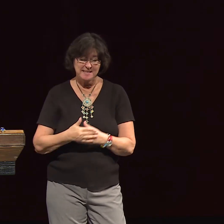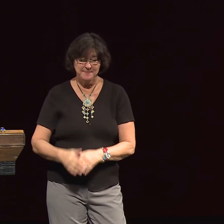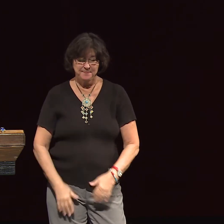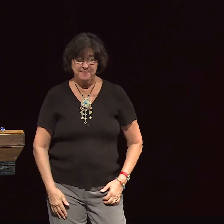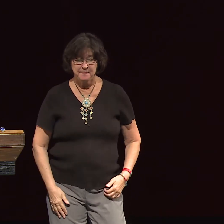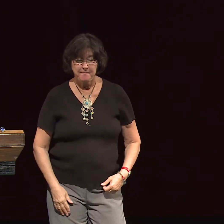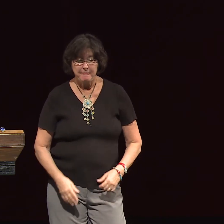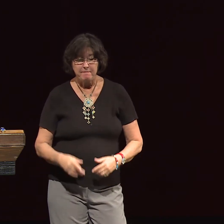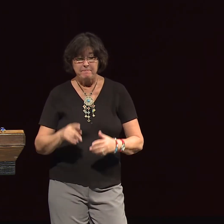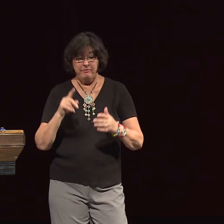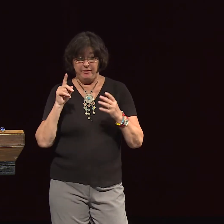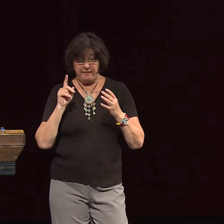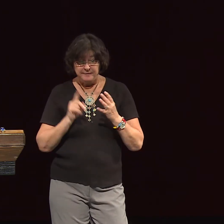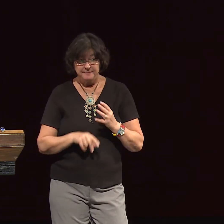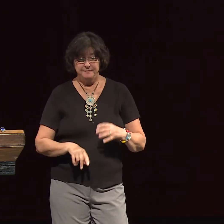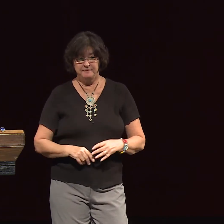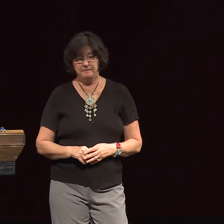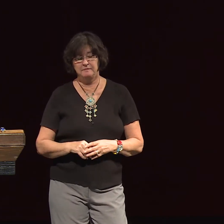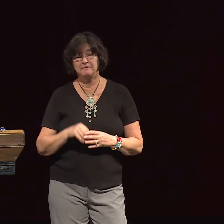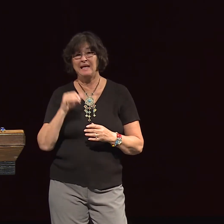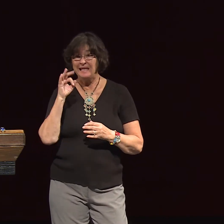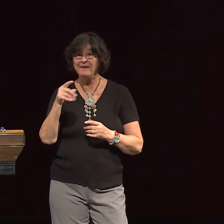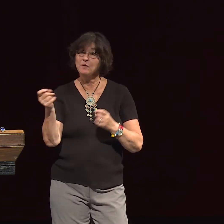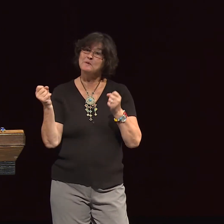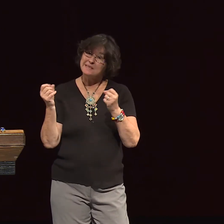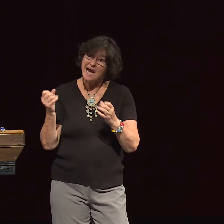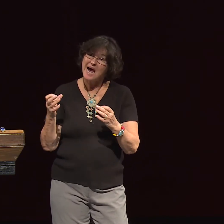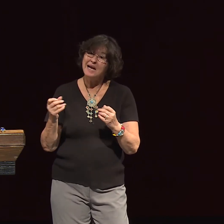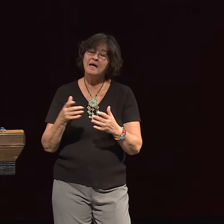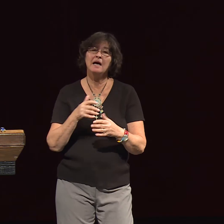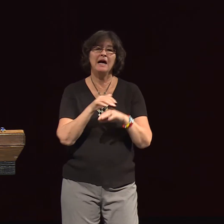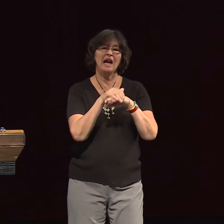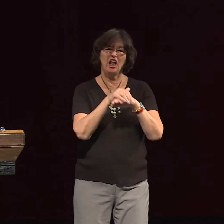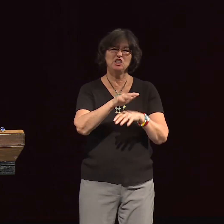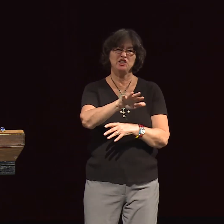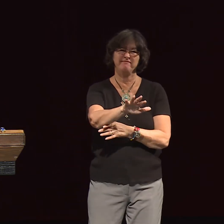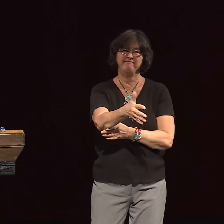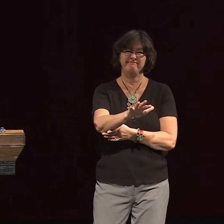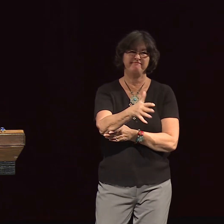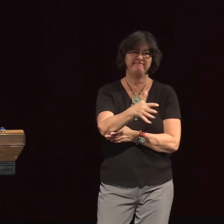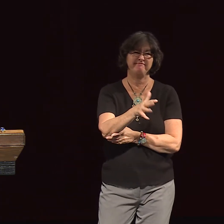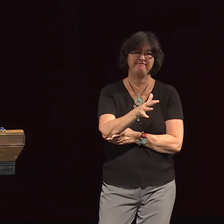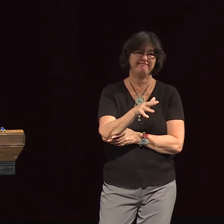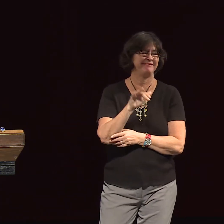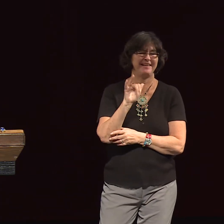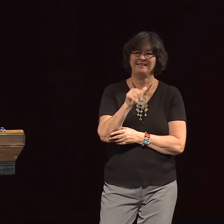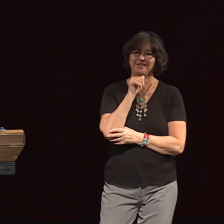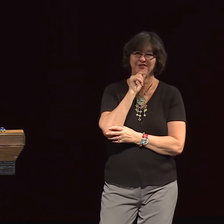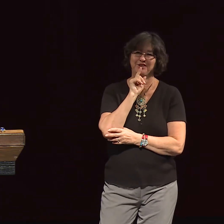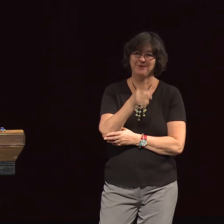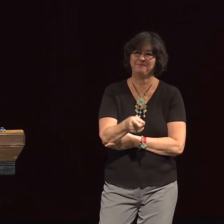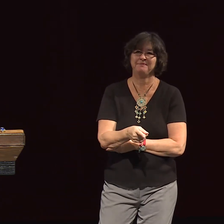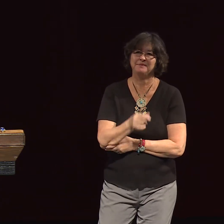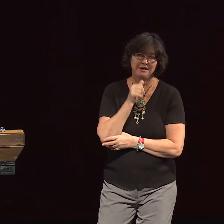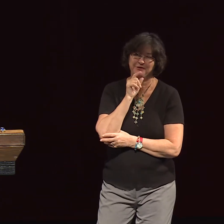This, um...cartoon shows us the sad reality of our culture these days.